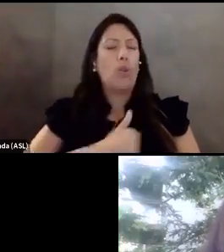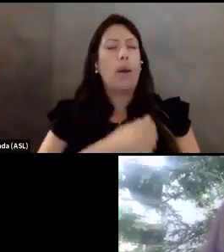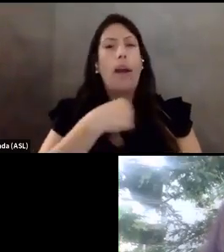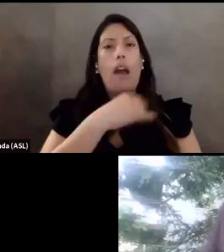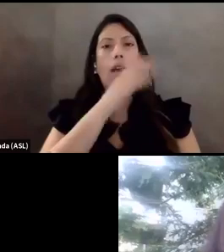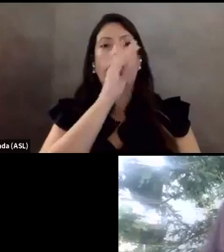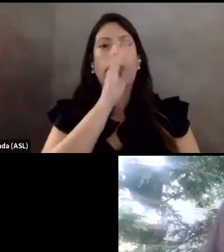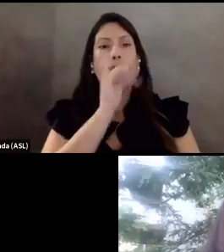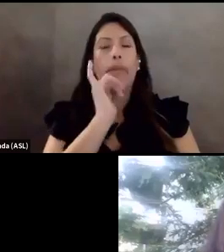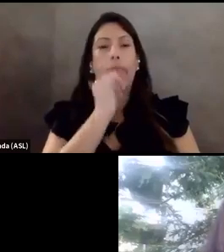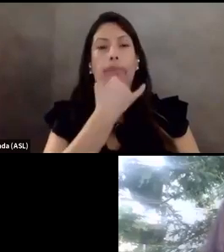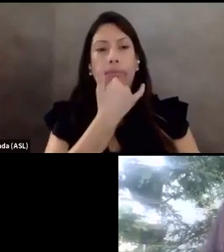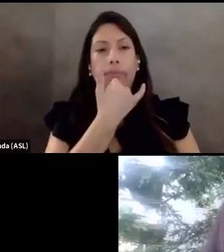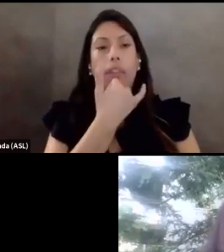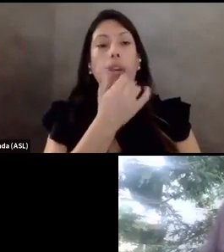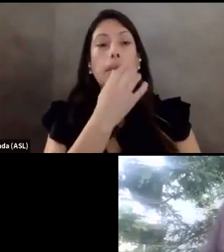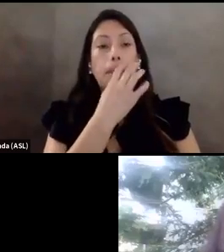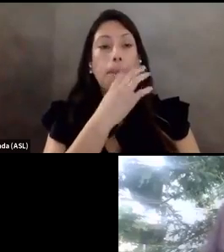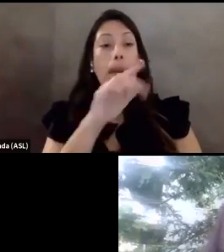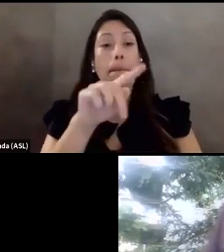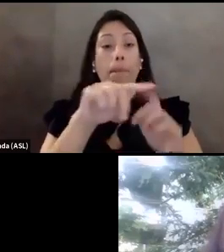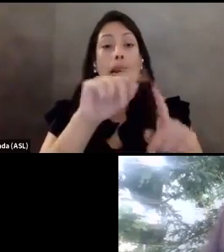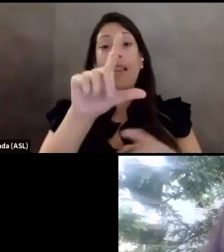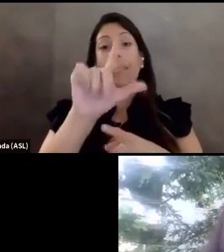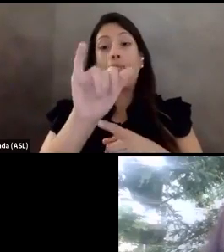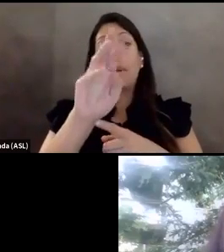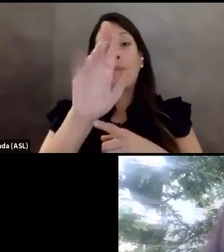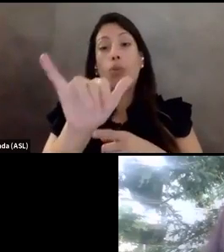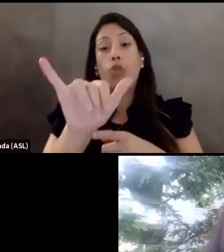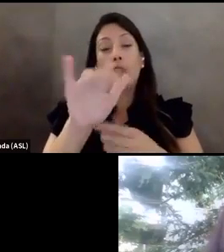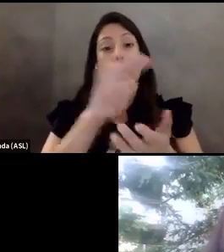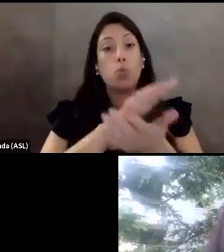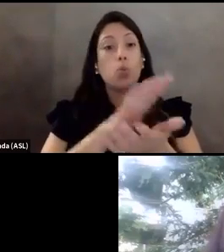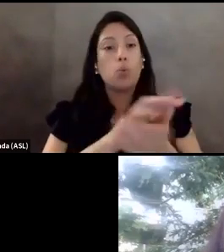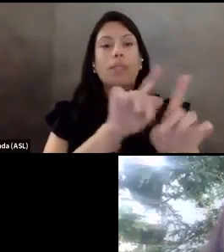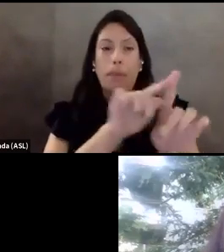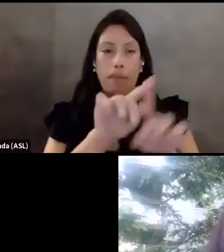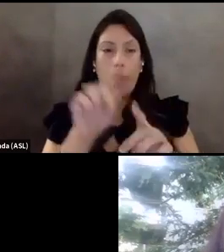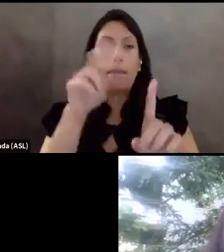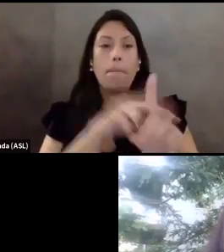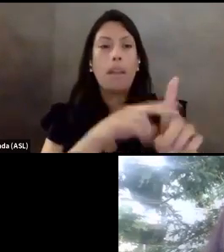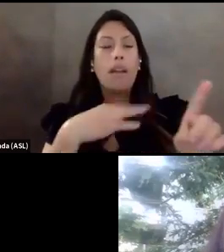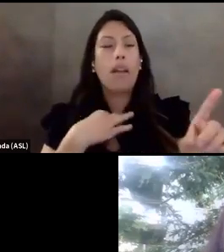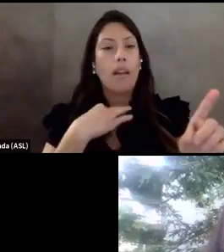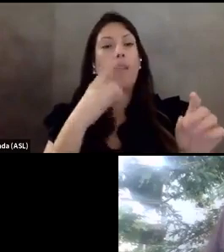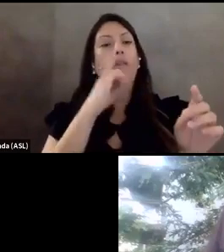a Liberty school did apply for a waiver and they are a public school.